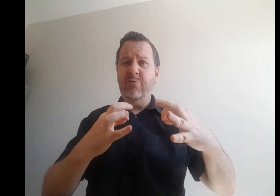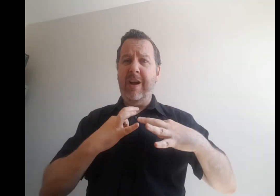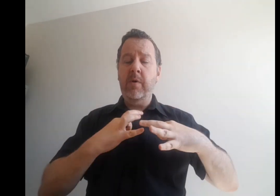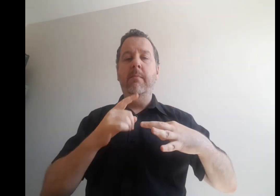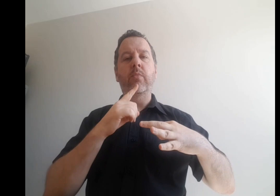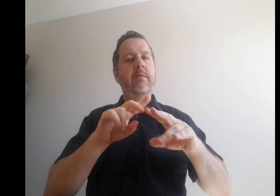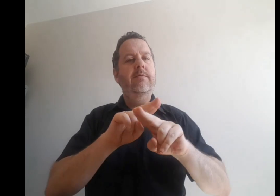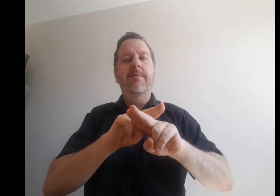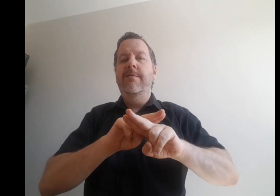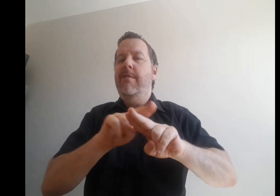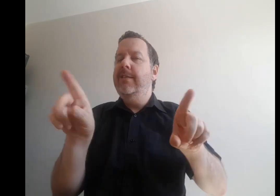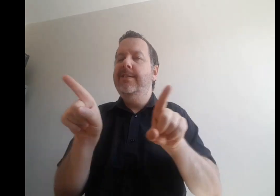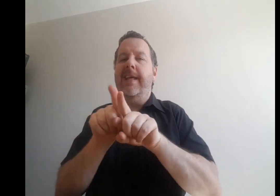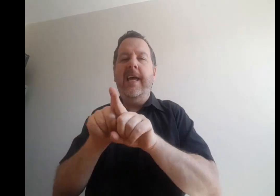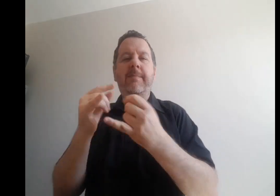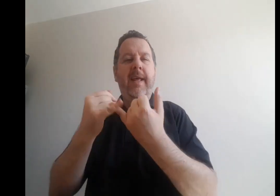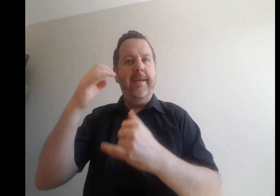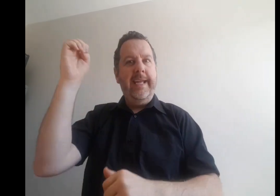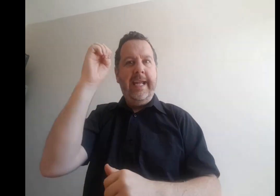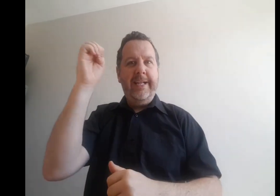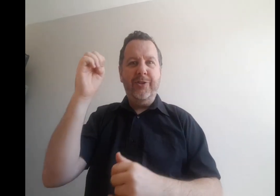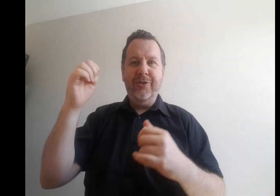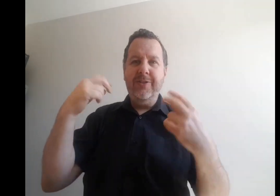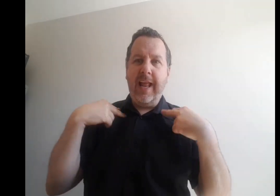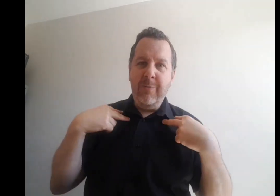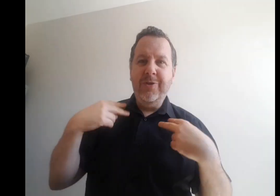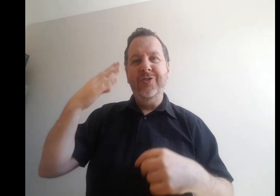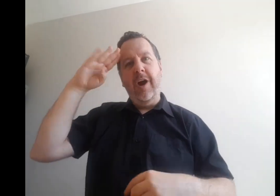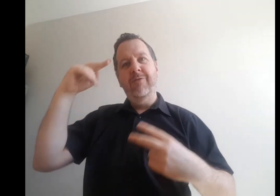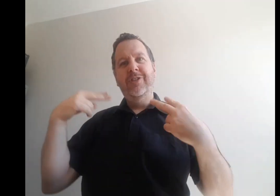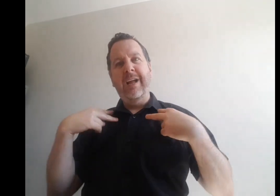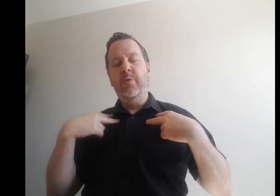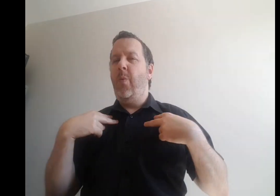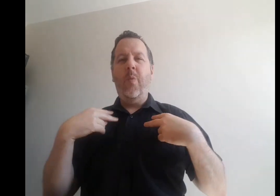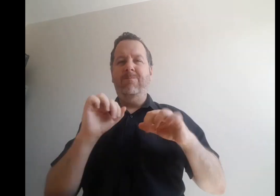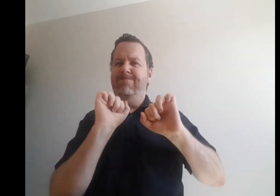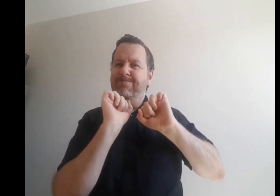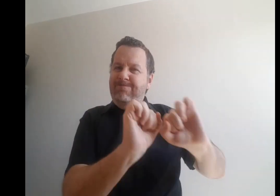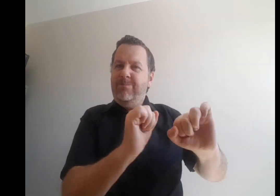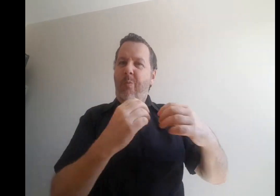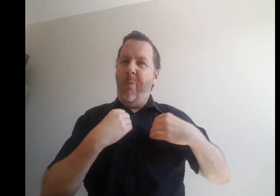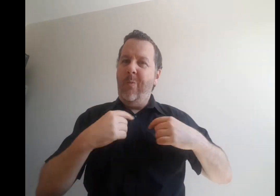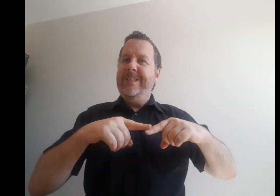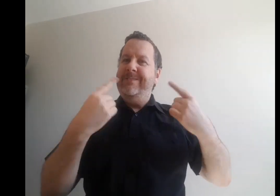it just works in a very different way to that of spoken languages like Irish or English.